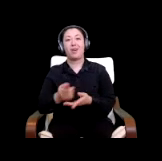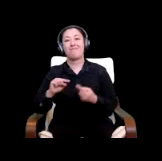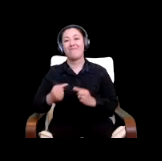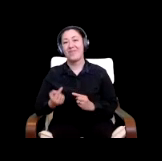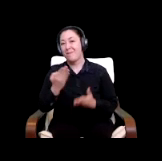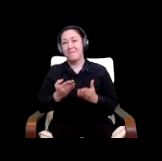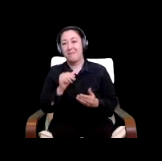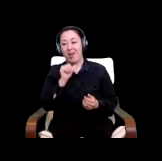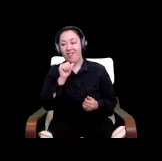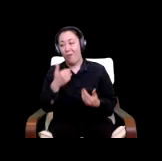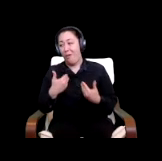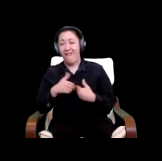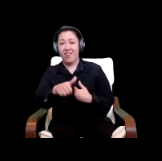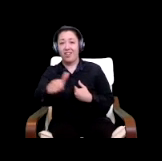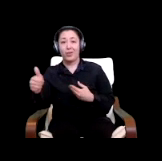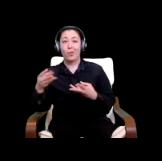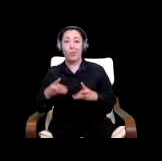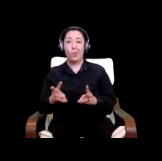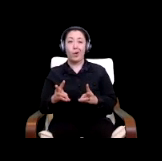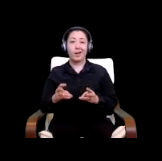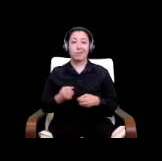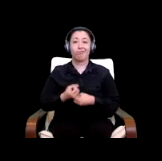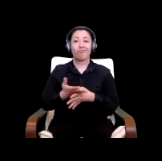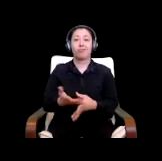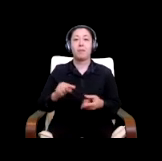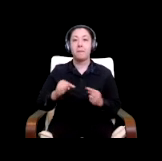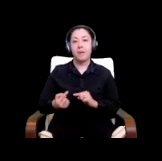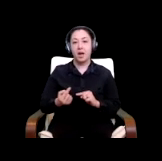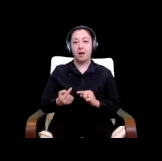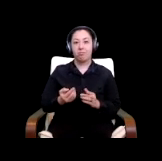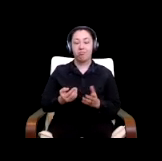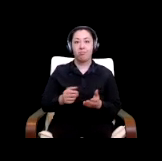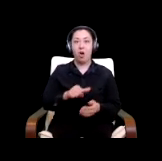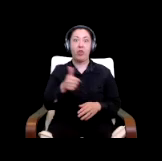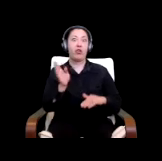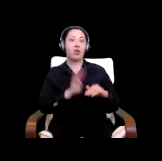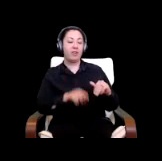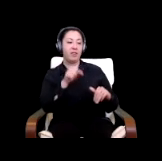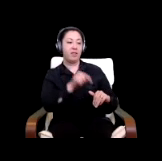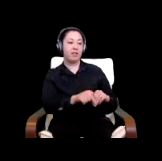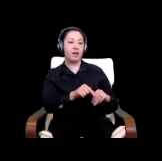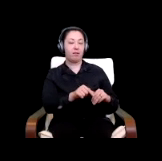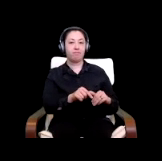it. I see the importance of giving them more adaptive ways to communicate, especially those